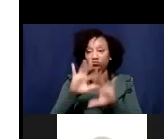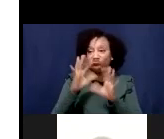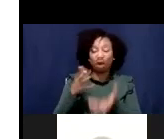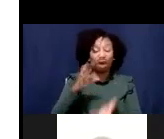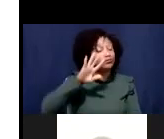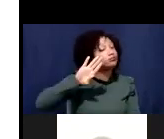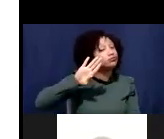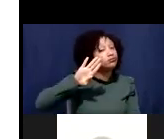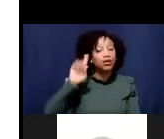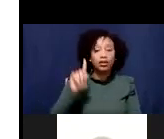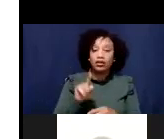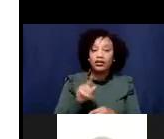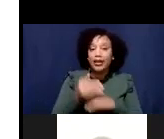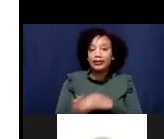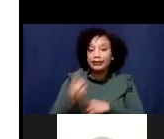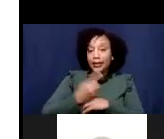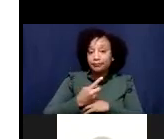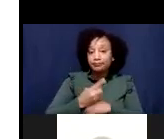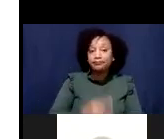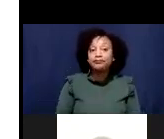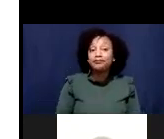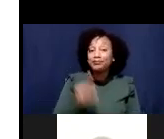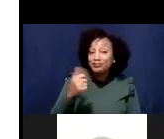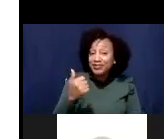please contact us by five o'clock on October 4th.